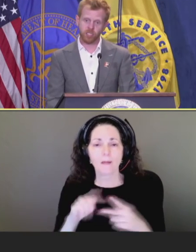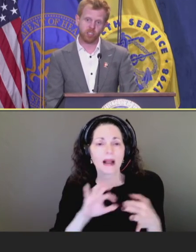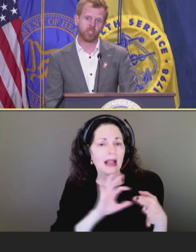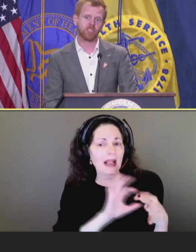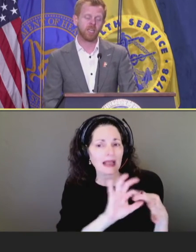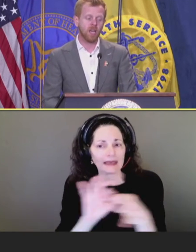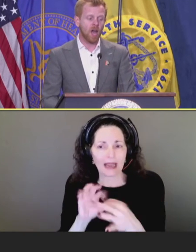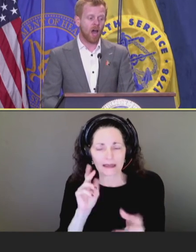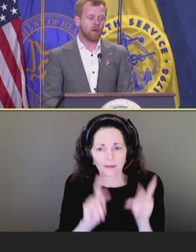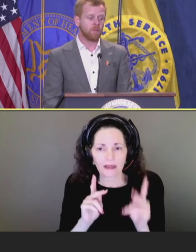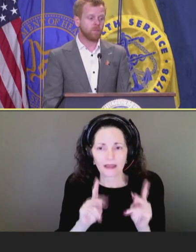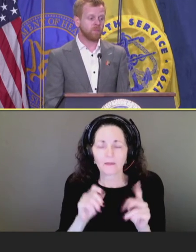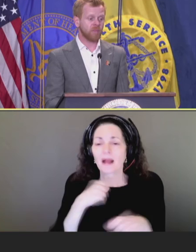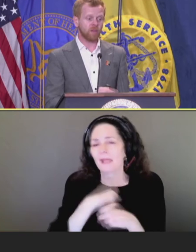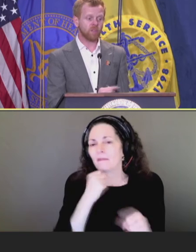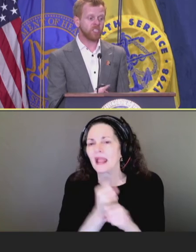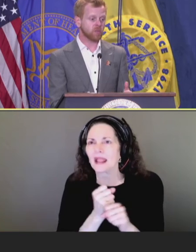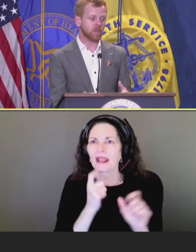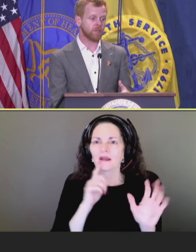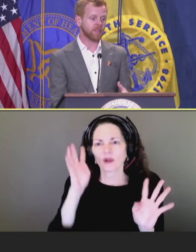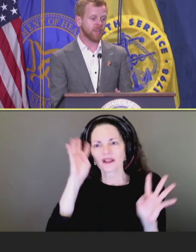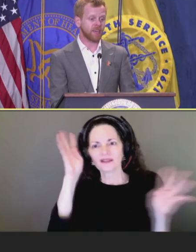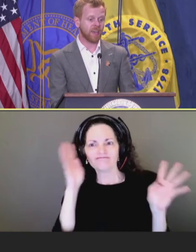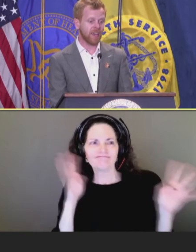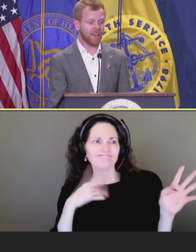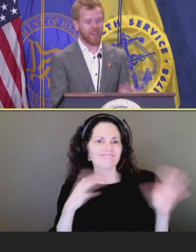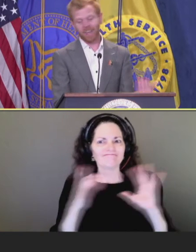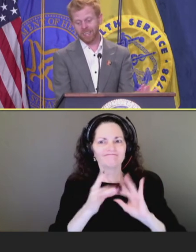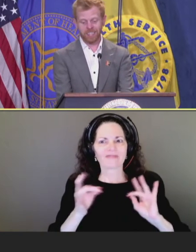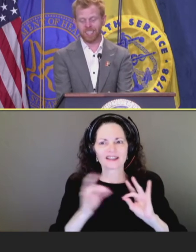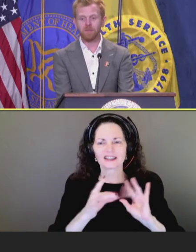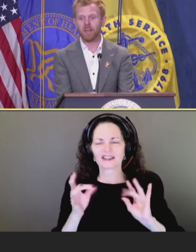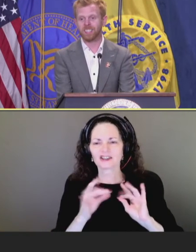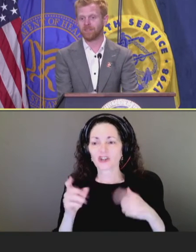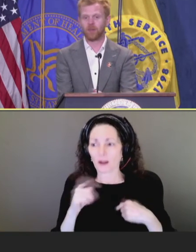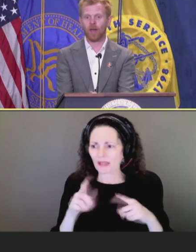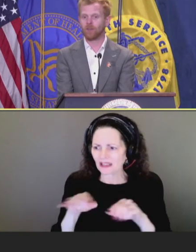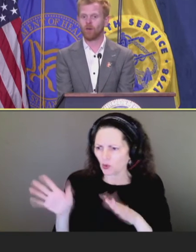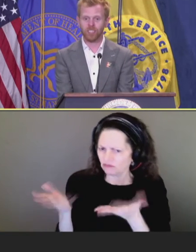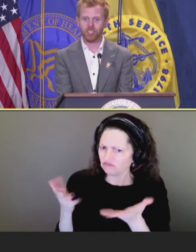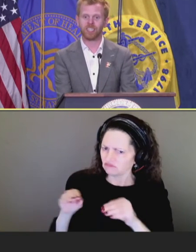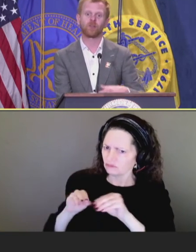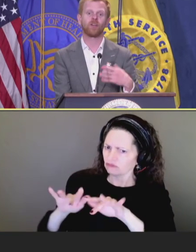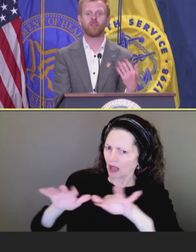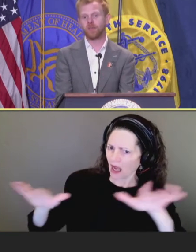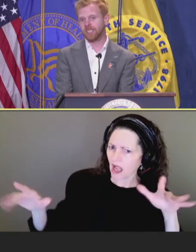messengers. And really just becoming the, "Hey, DM us if you have a question or if you need